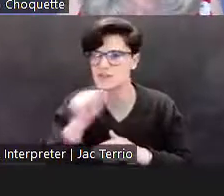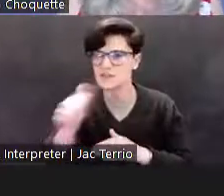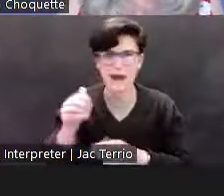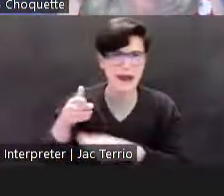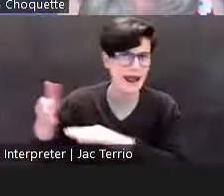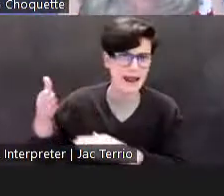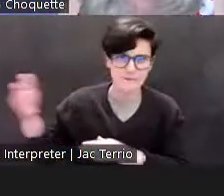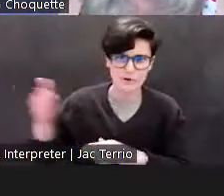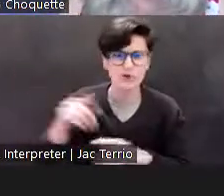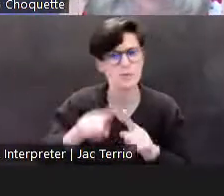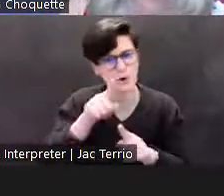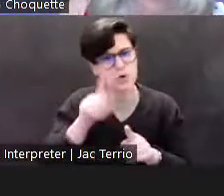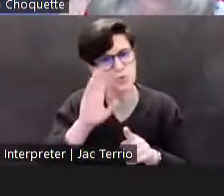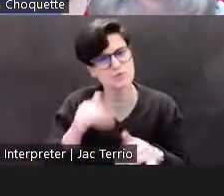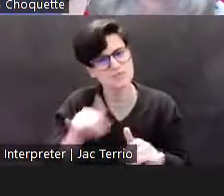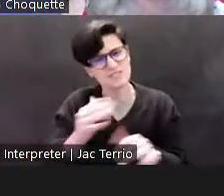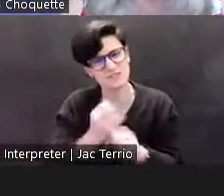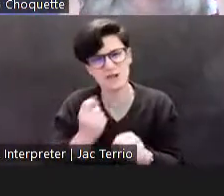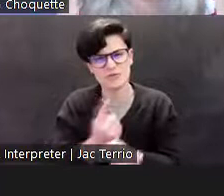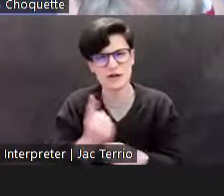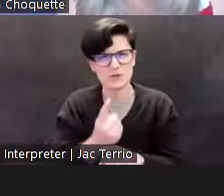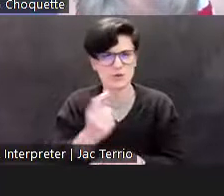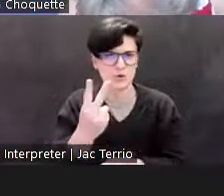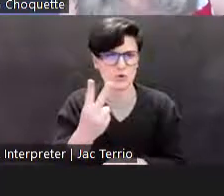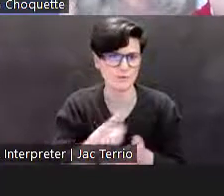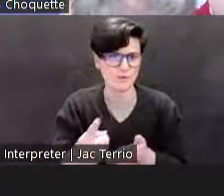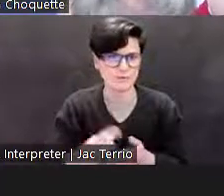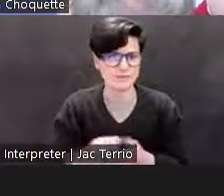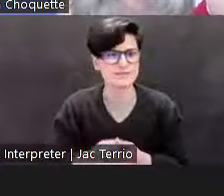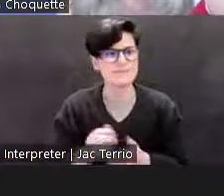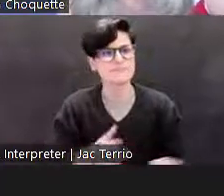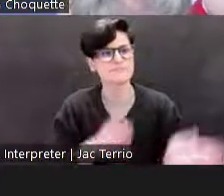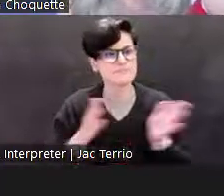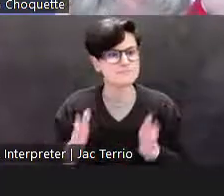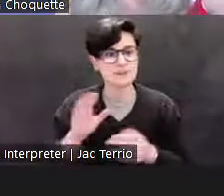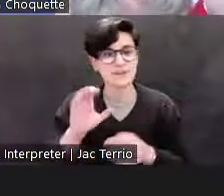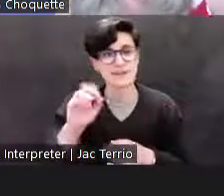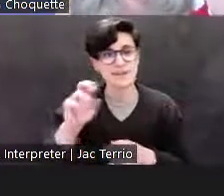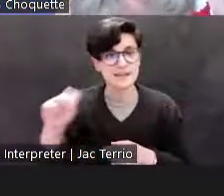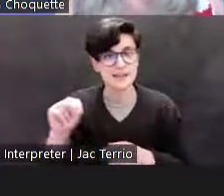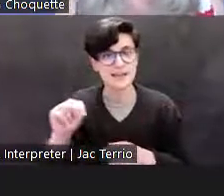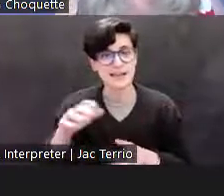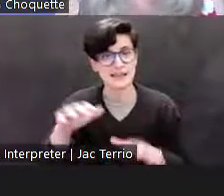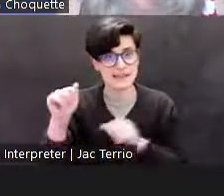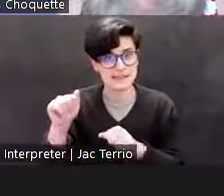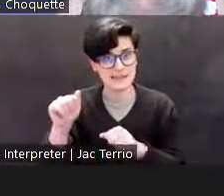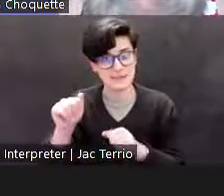Oh, thanks for these benefits. 15:52:13 Okay, be done in 2 ways. First, you